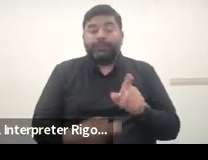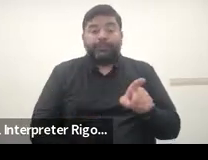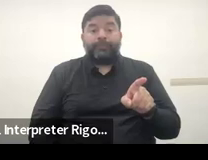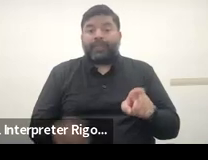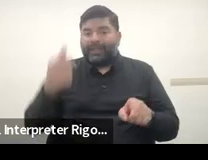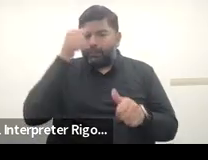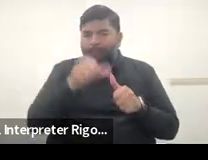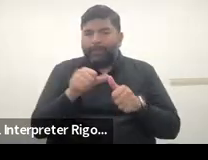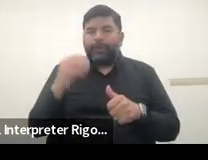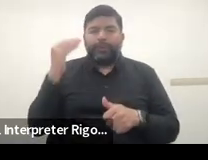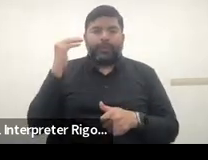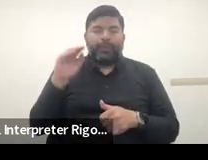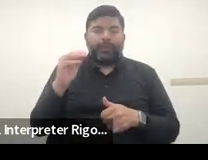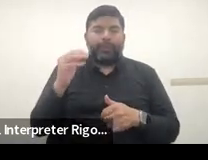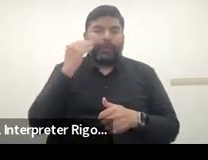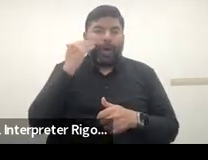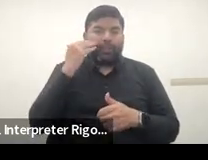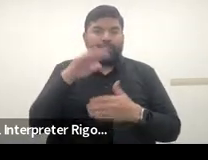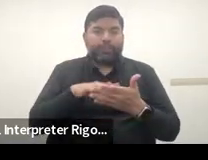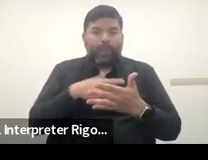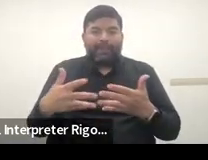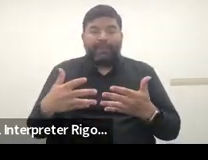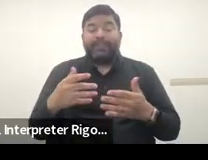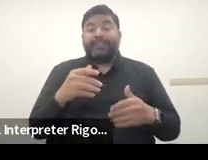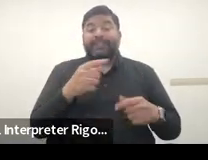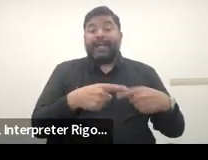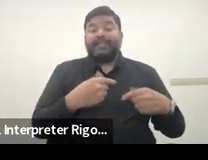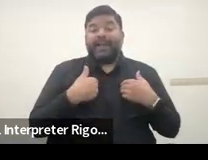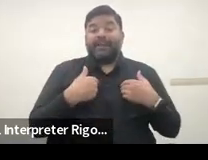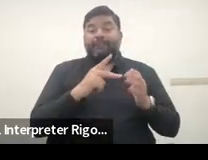graph, signs have phonological labels but signs also have English translations